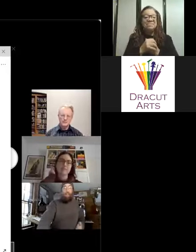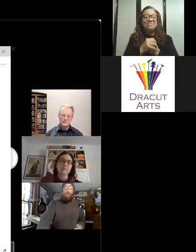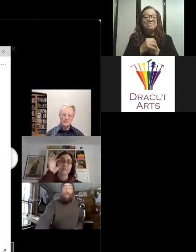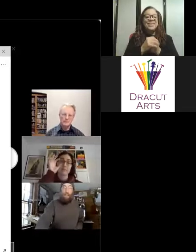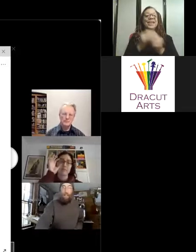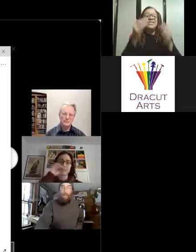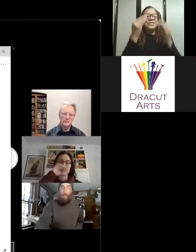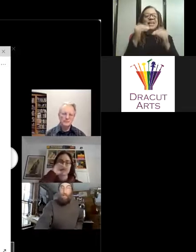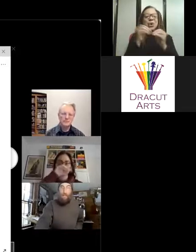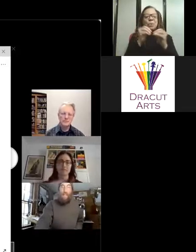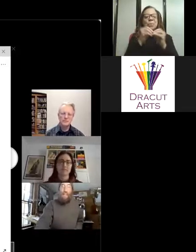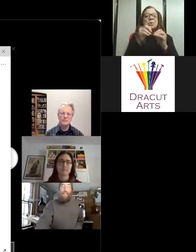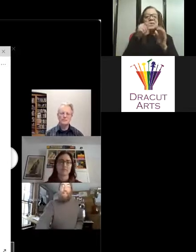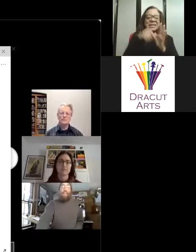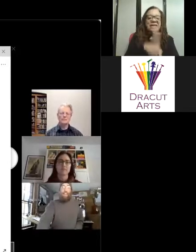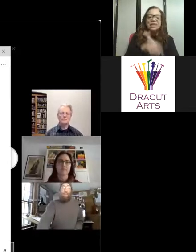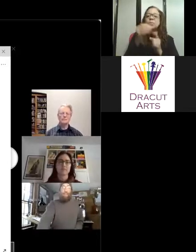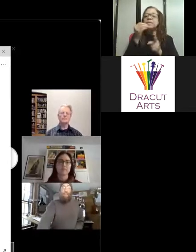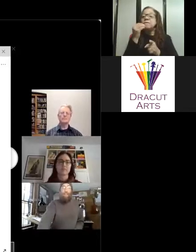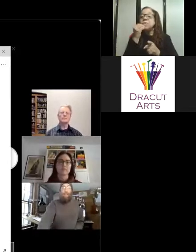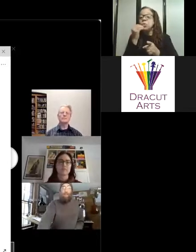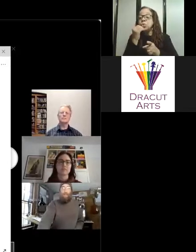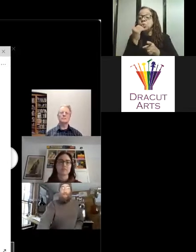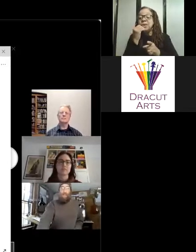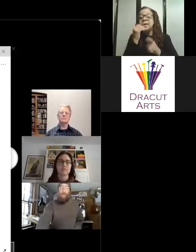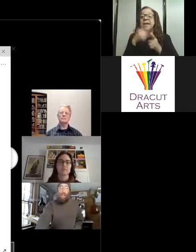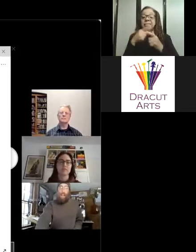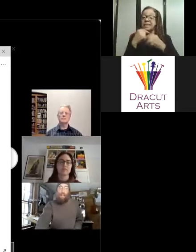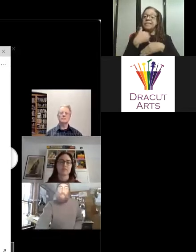more details about the food they get, then the next piece that I like to add in is: